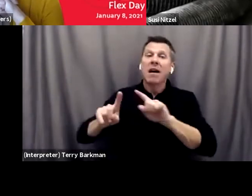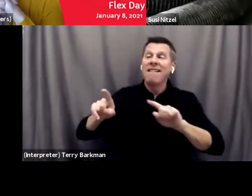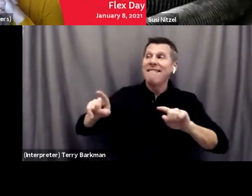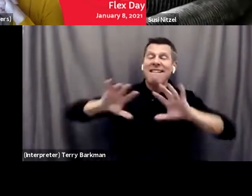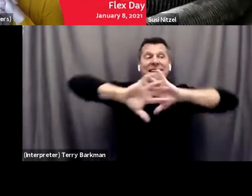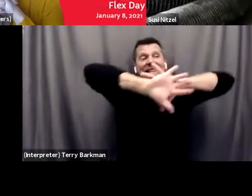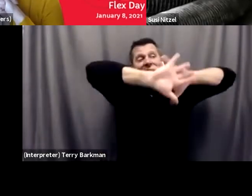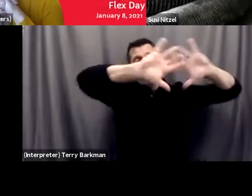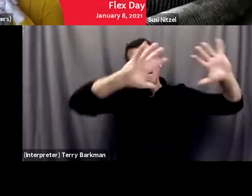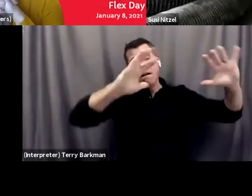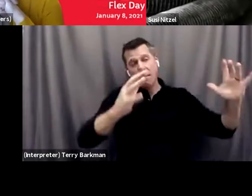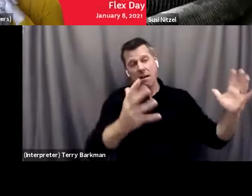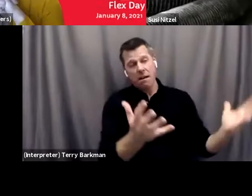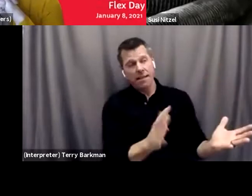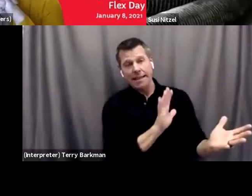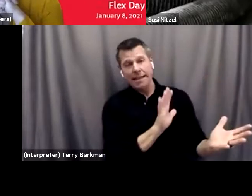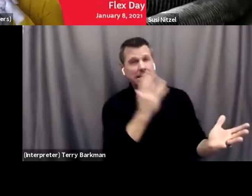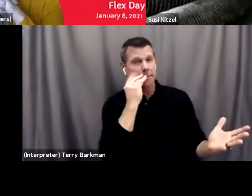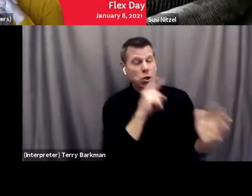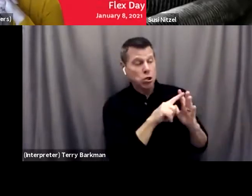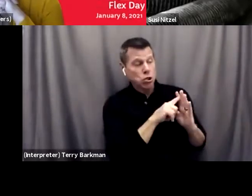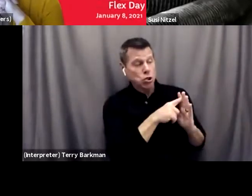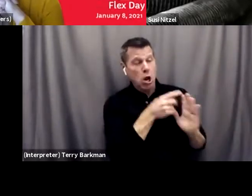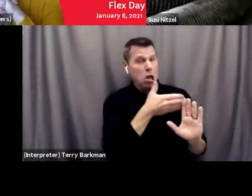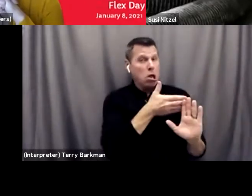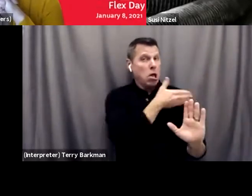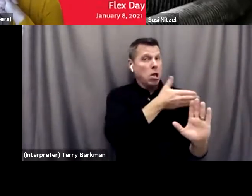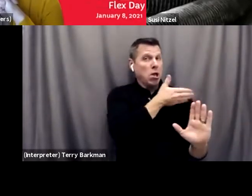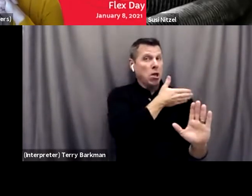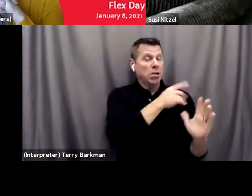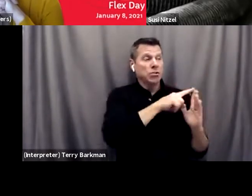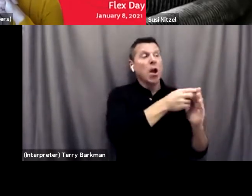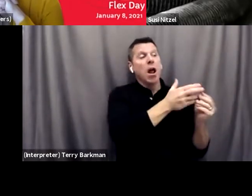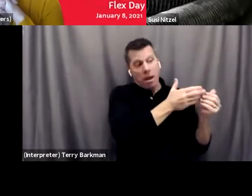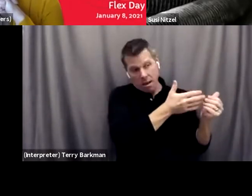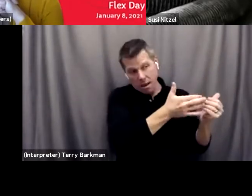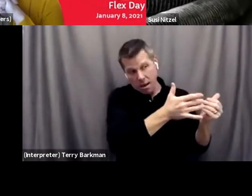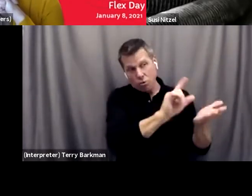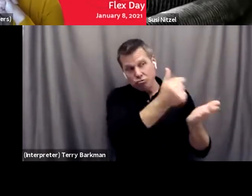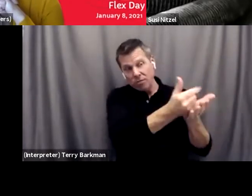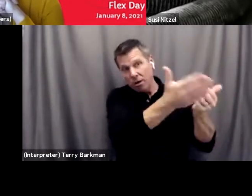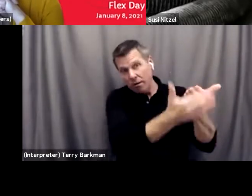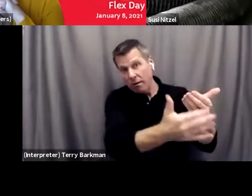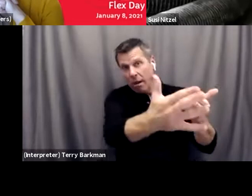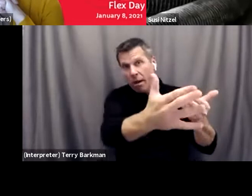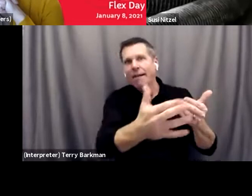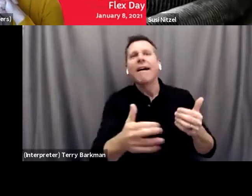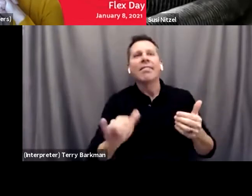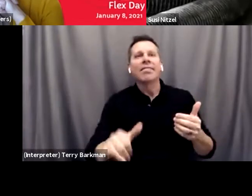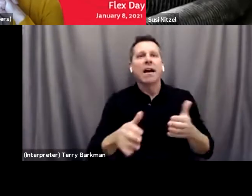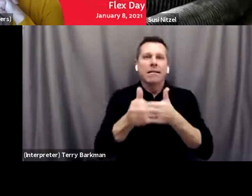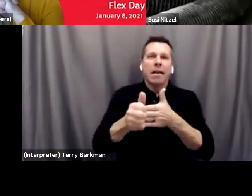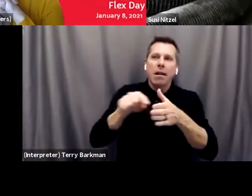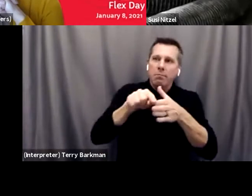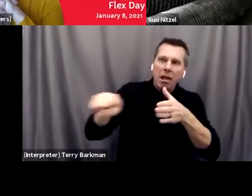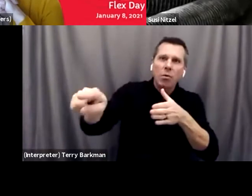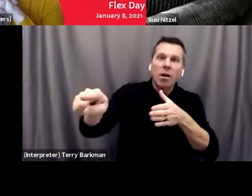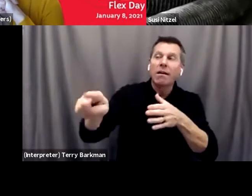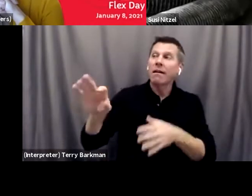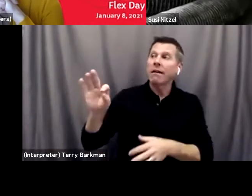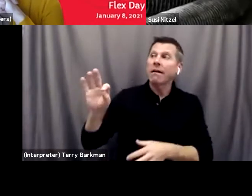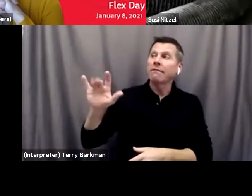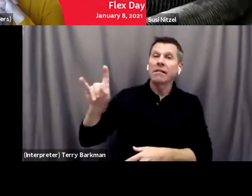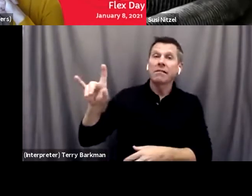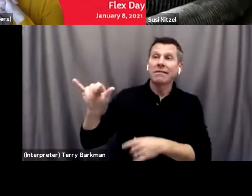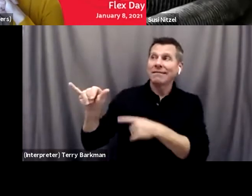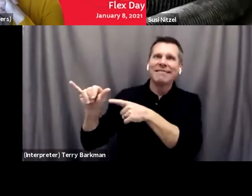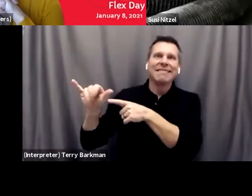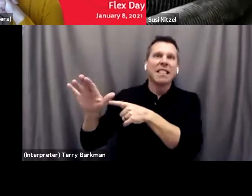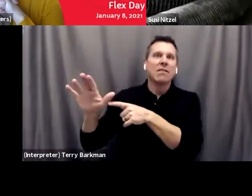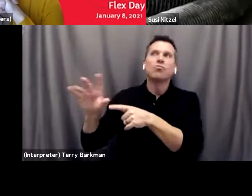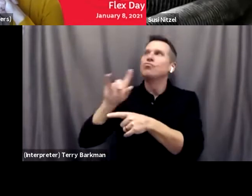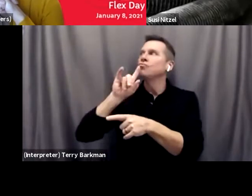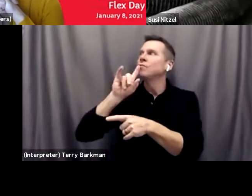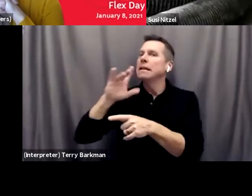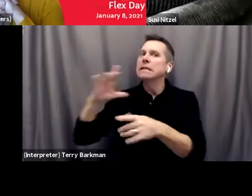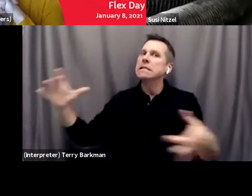Pathways is really focused on. And, you know, faculty plays such a huge role in that, that overall student experience in being I see,